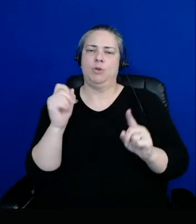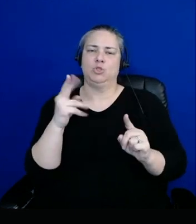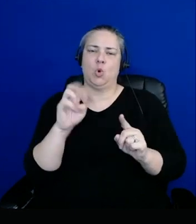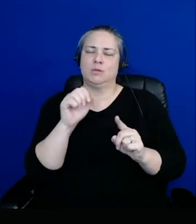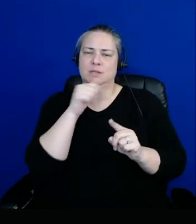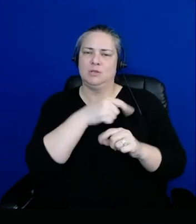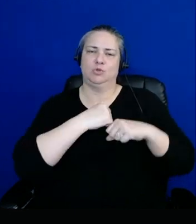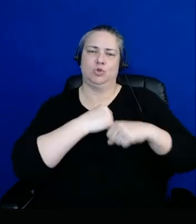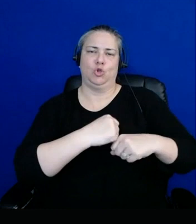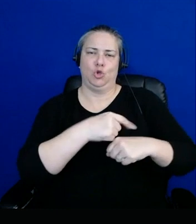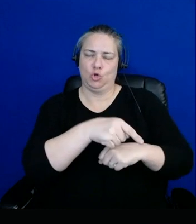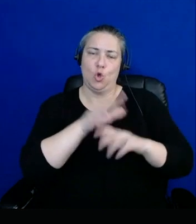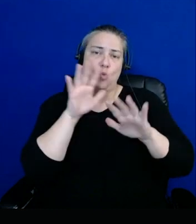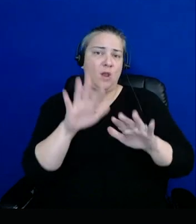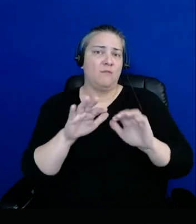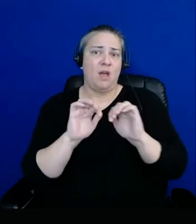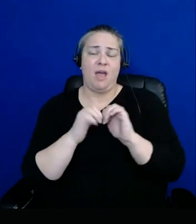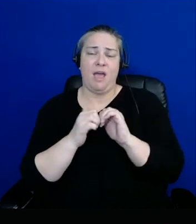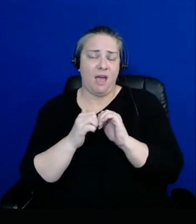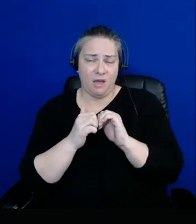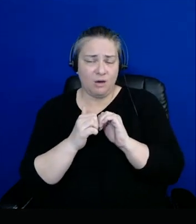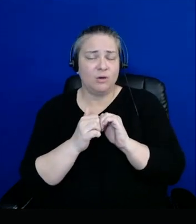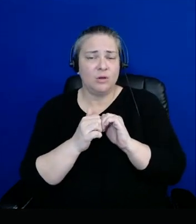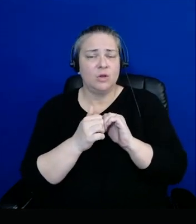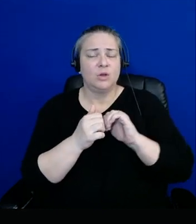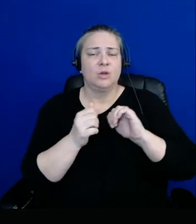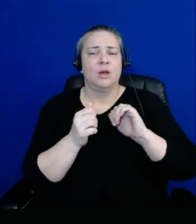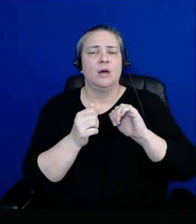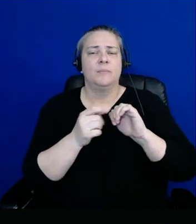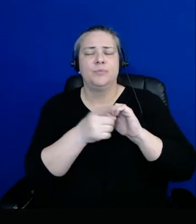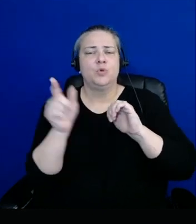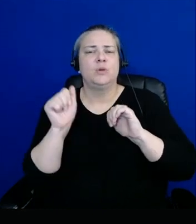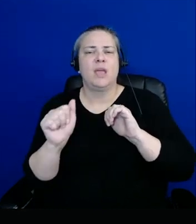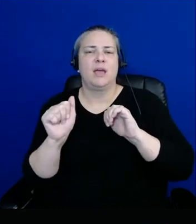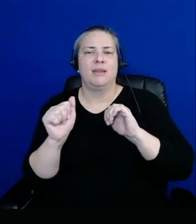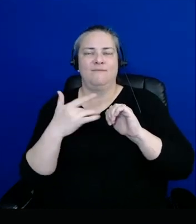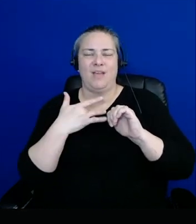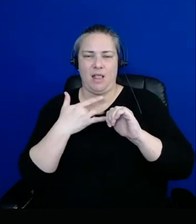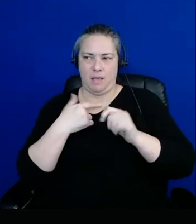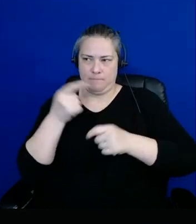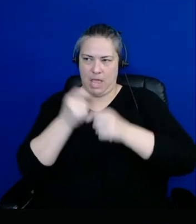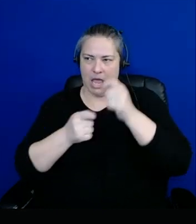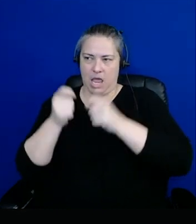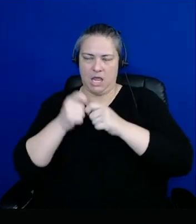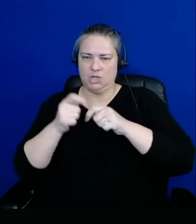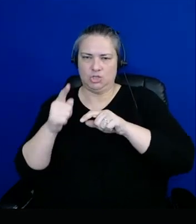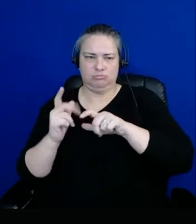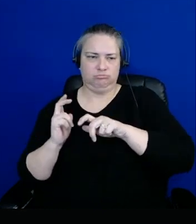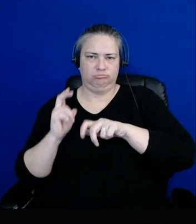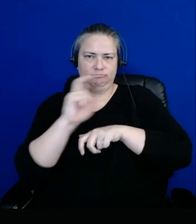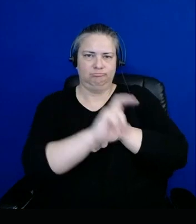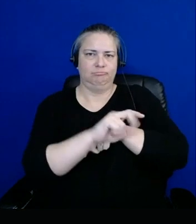this is secure, and it's a great way for you to offload the burden of managing that system to a